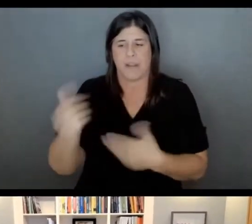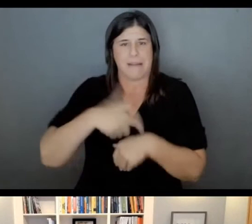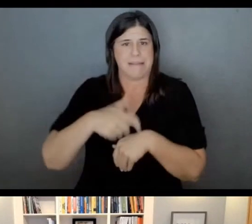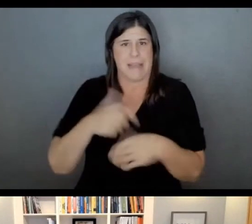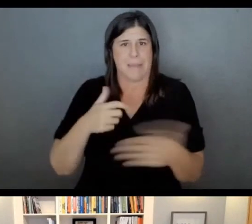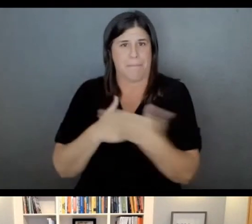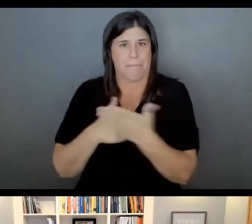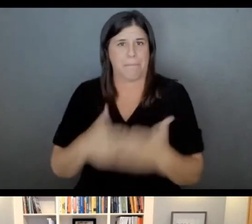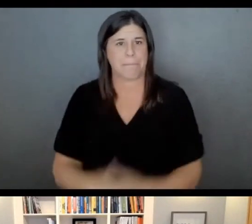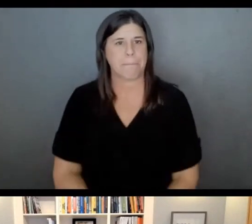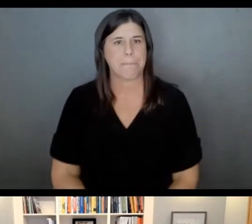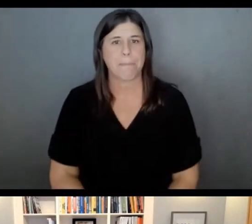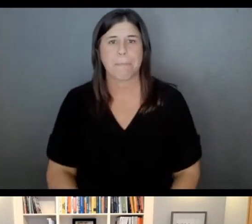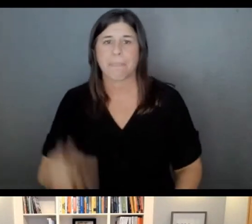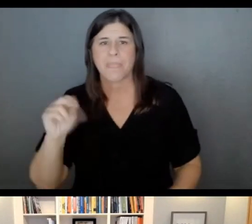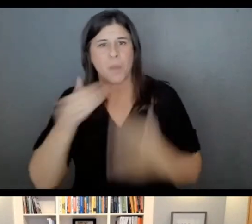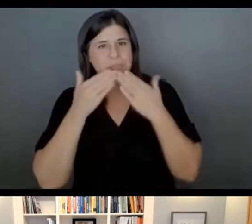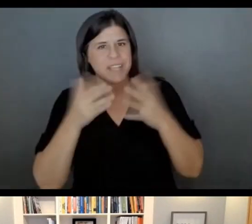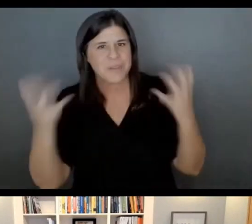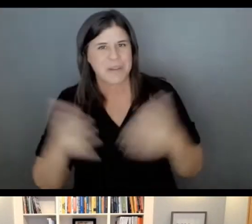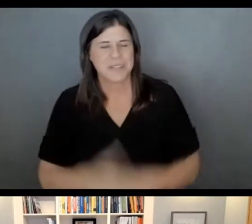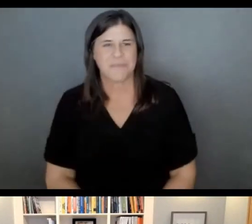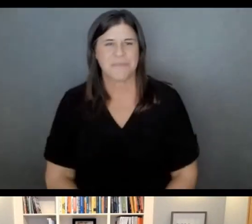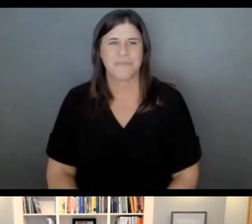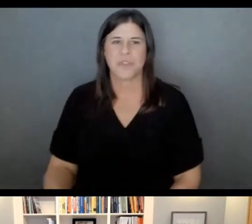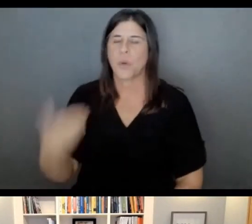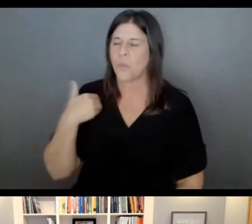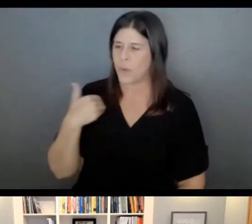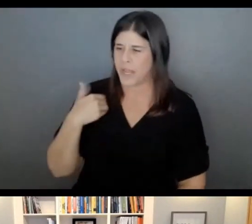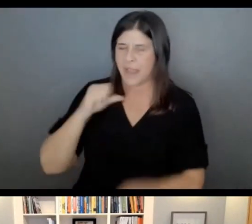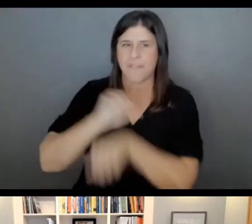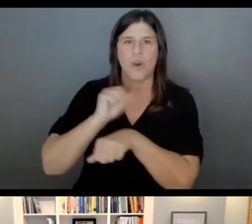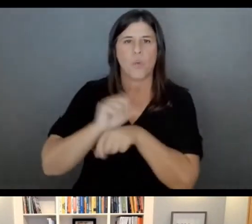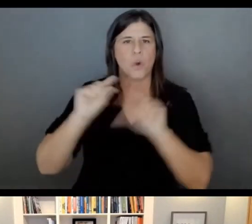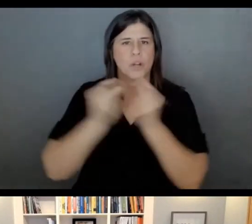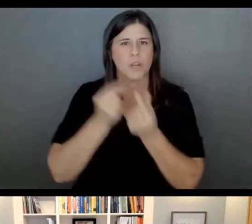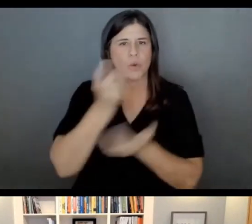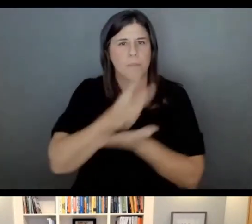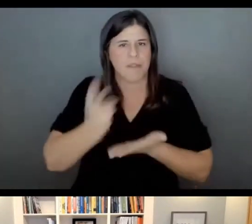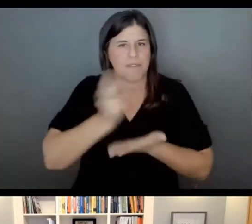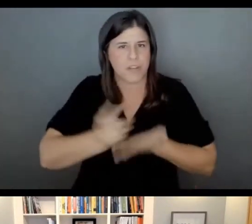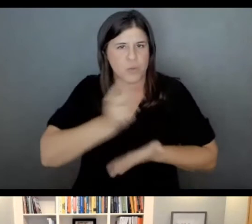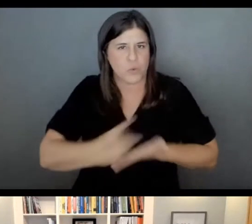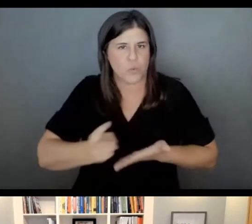No, just thanks so much. We have a working group every two weeks. So like the Kubernetes SIGs,